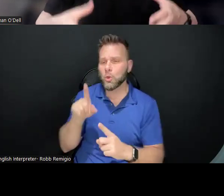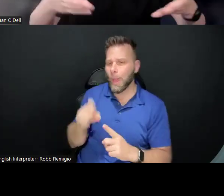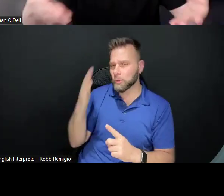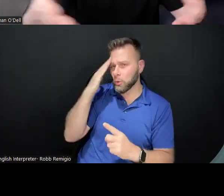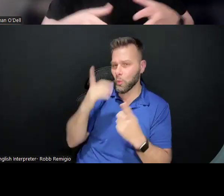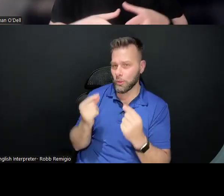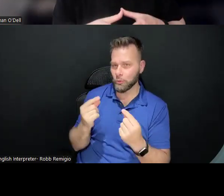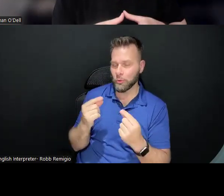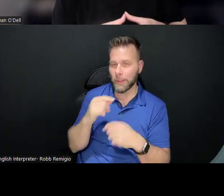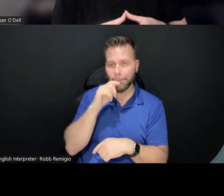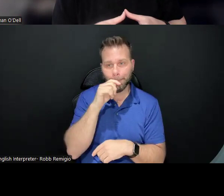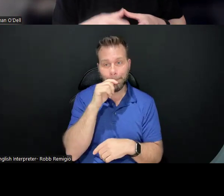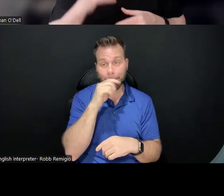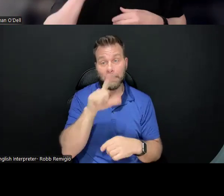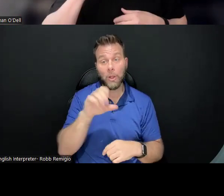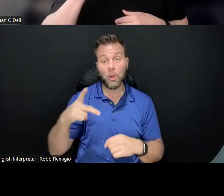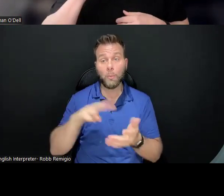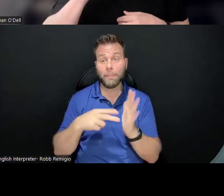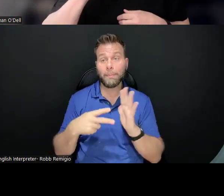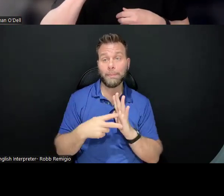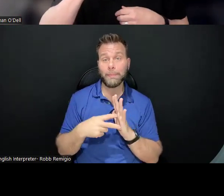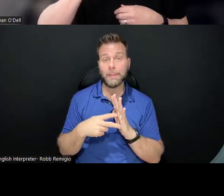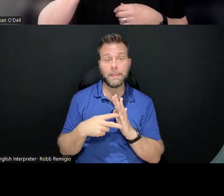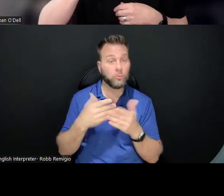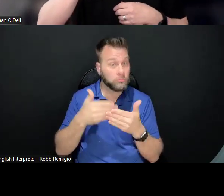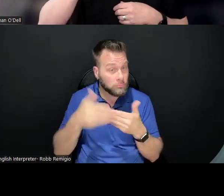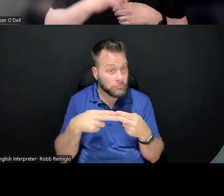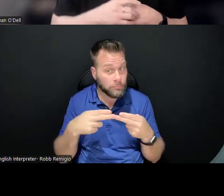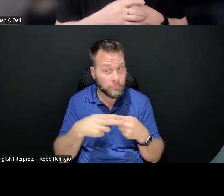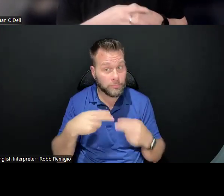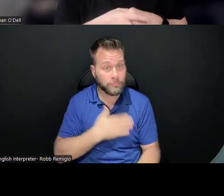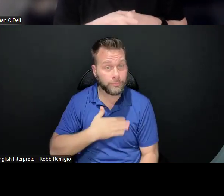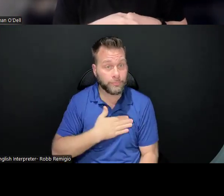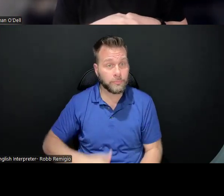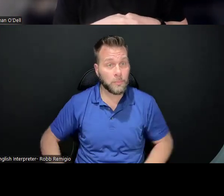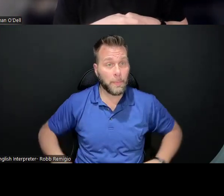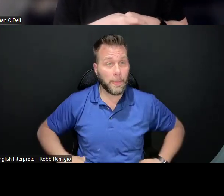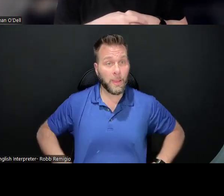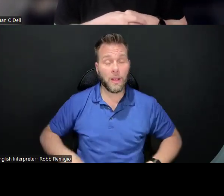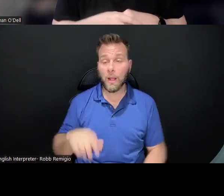You have to know what you're A loop, basically, if I can go to the next schematic, please?